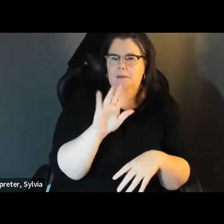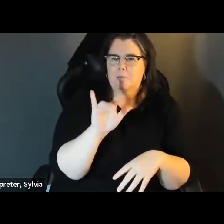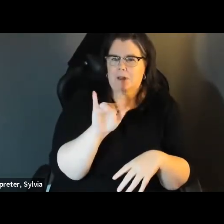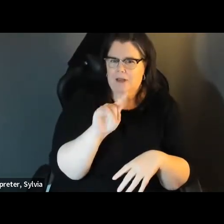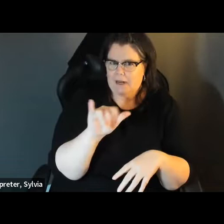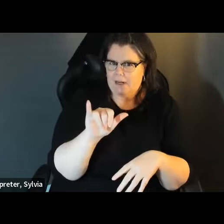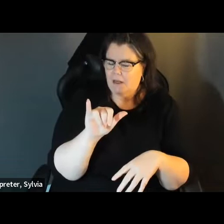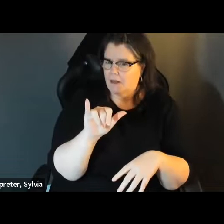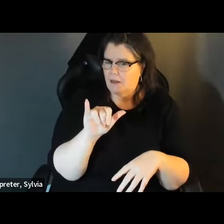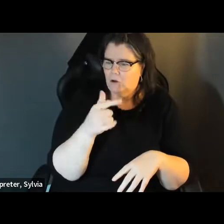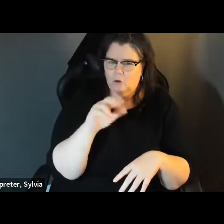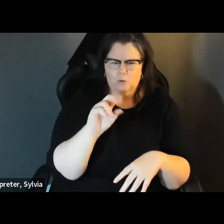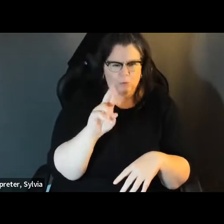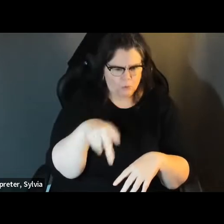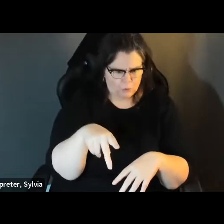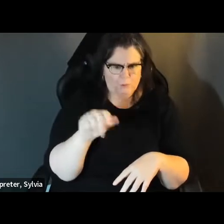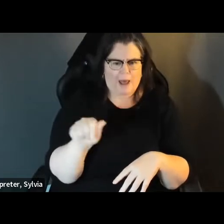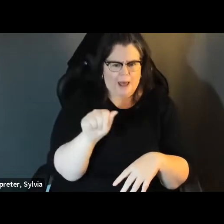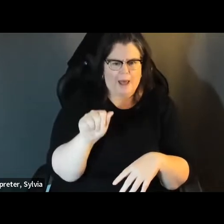disabilityrightsFlorida.org, and if you didn't write that